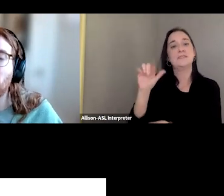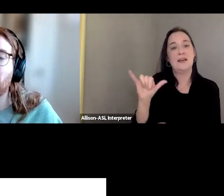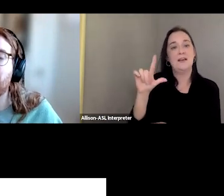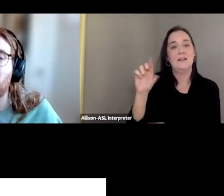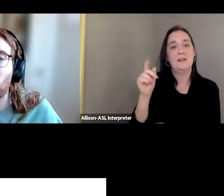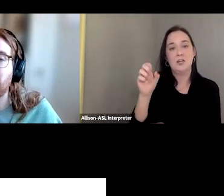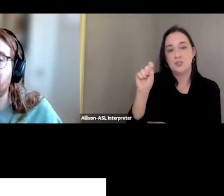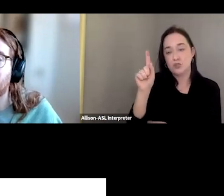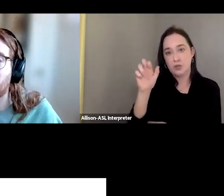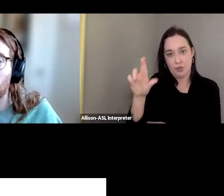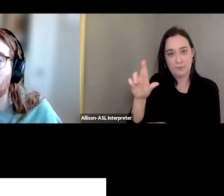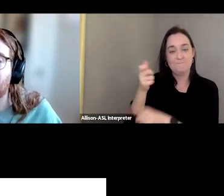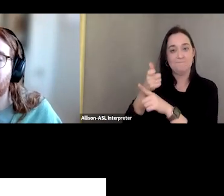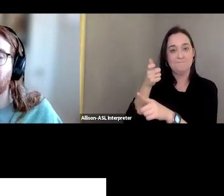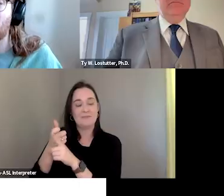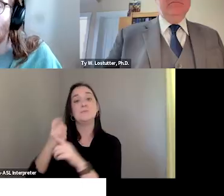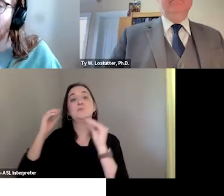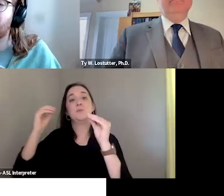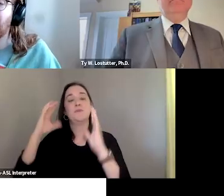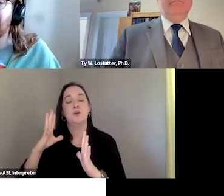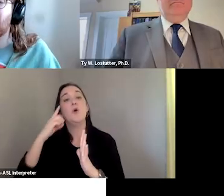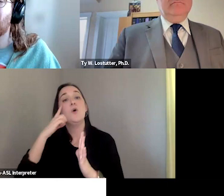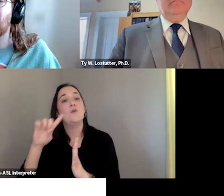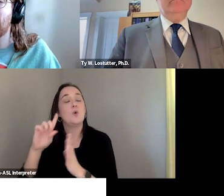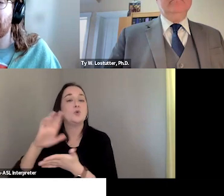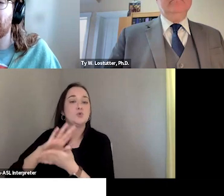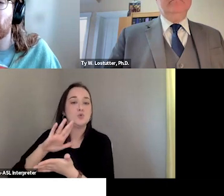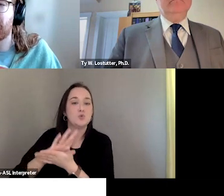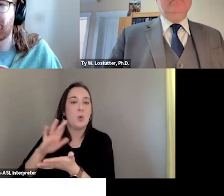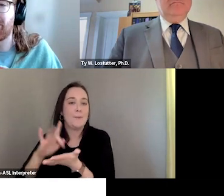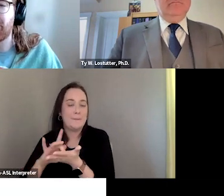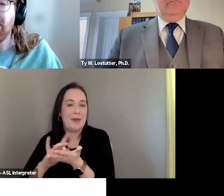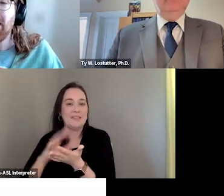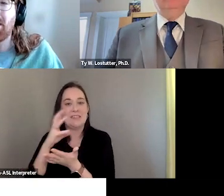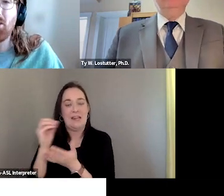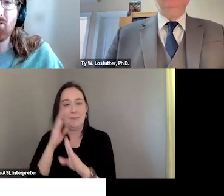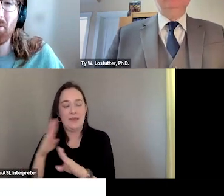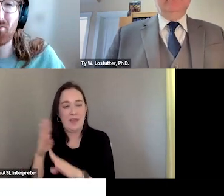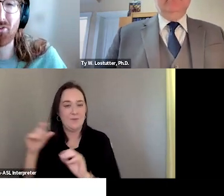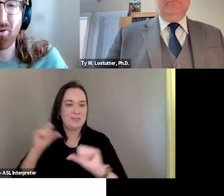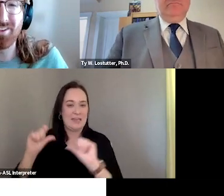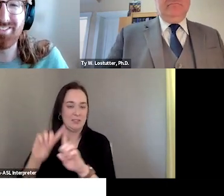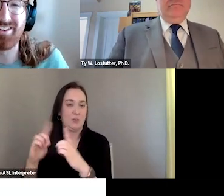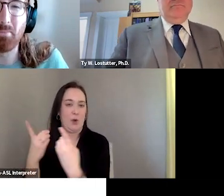with the University of Washington School of Medicine's Department of Psychiatric and Behavioral Sciences. Thank you so much for joining us.